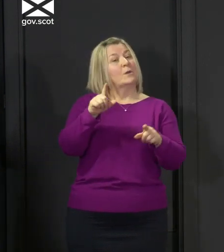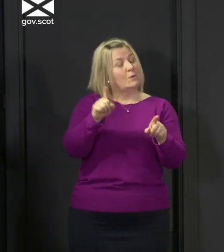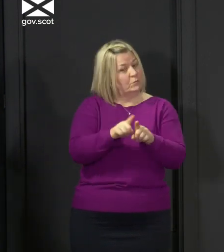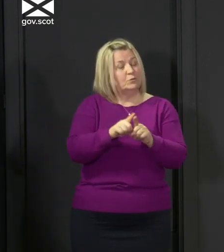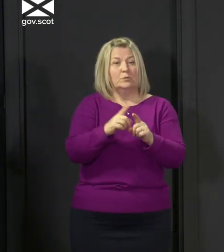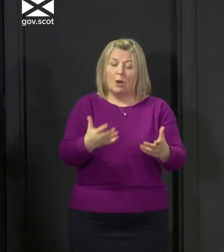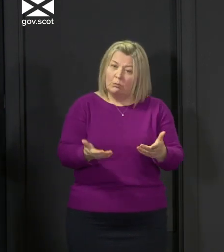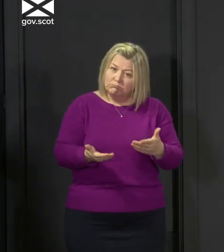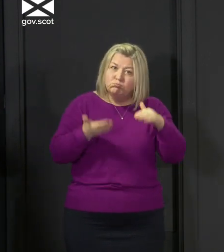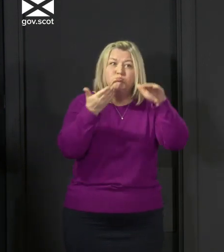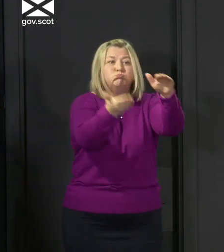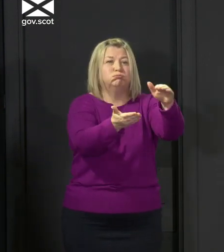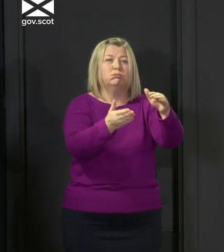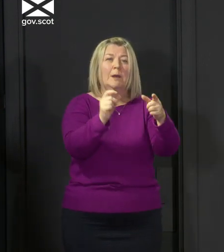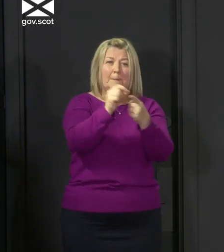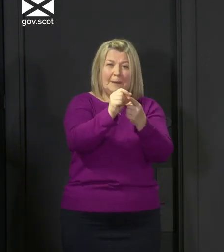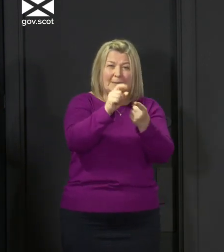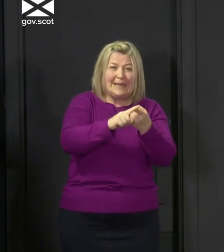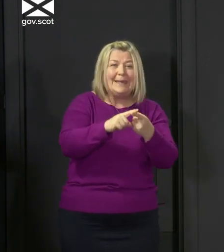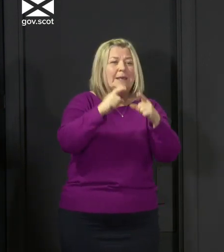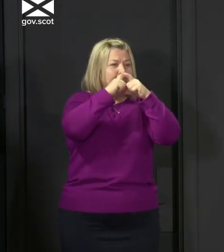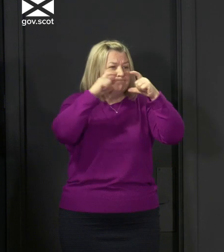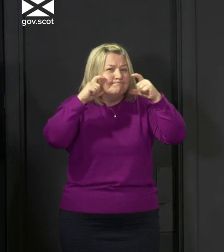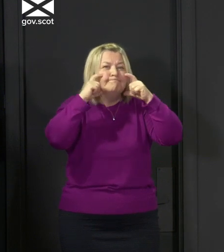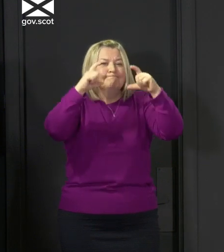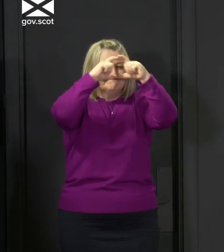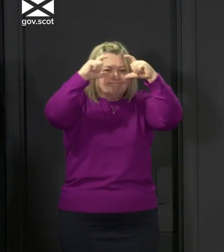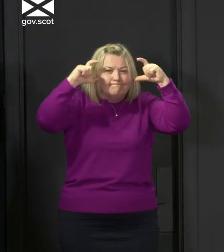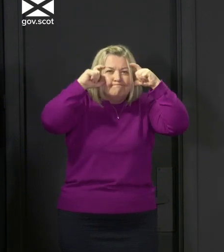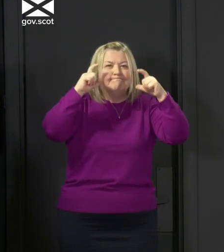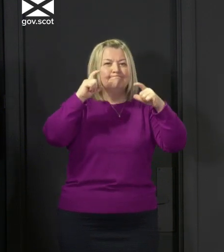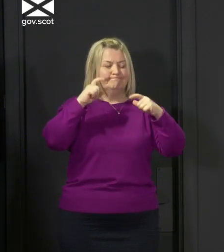not simply to hospitals, but also to care homes and carers.